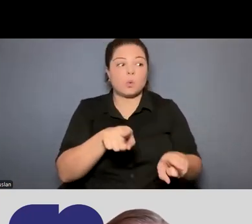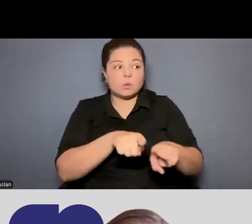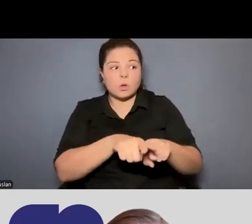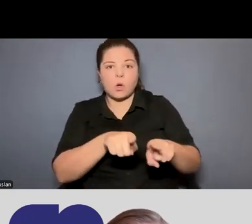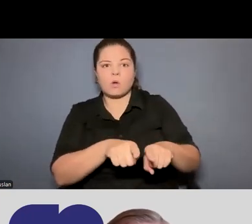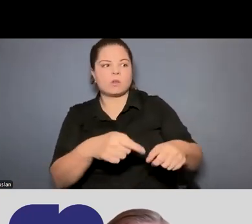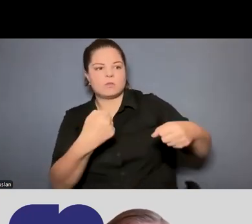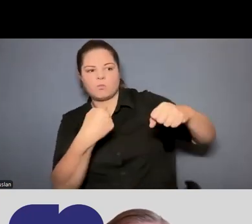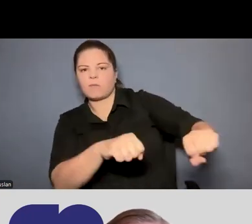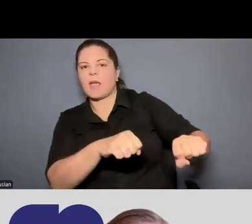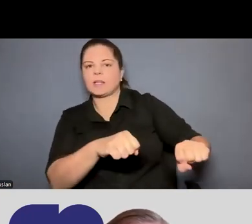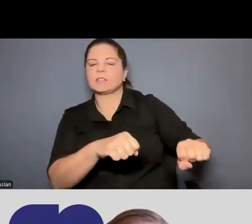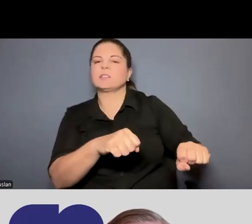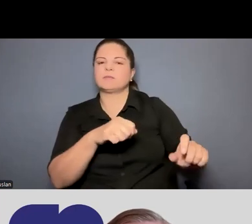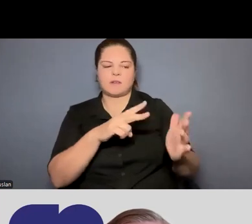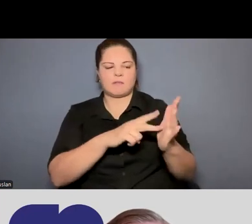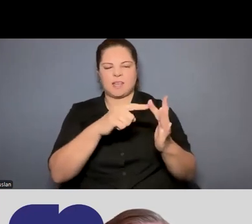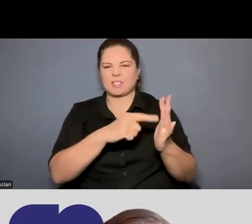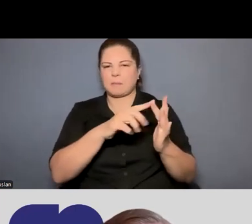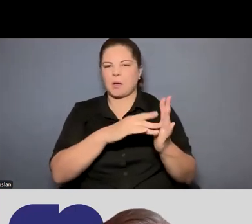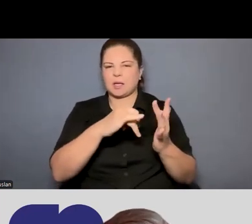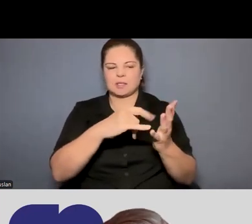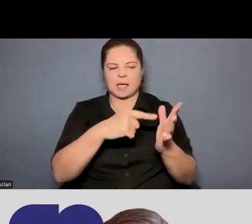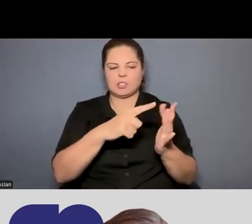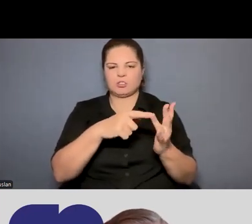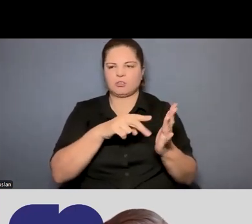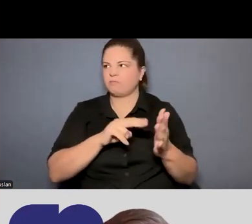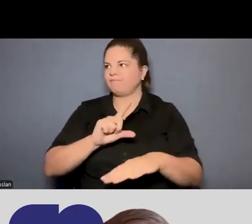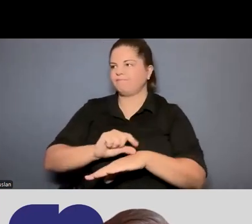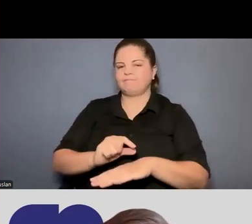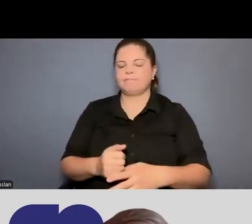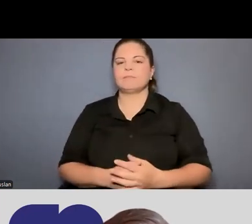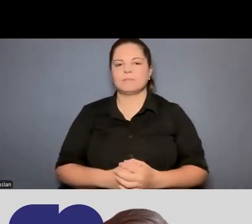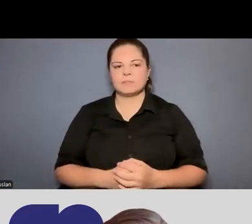The Australian Human Rights Commission also now has regulatory powers with respect